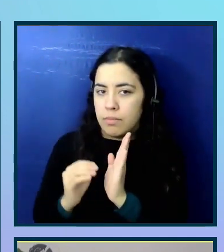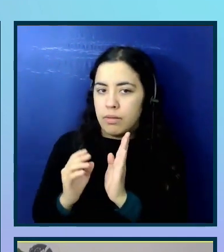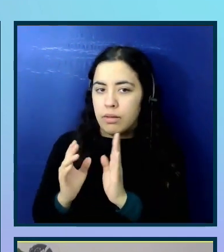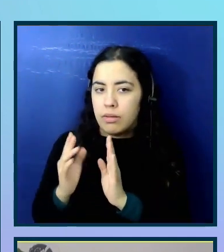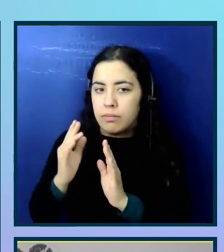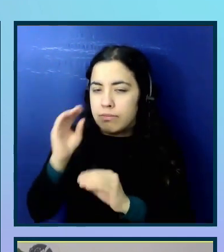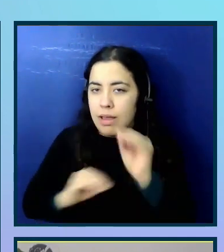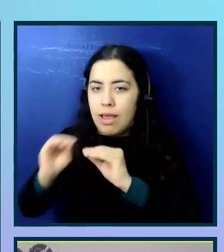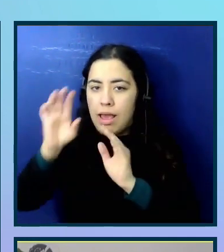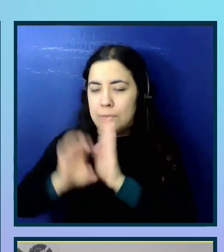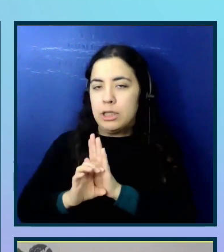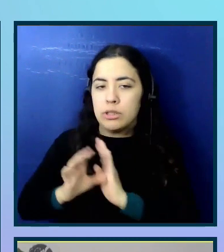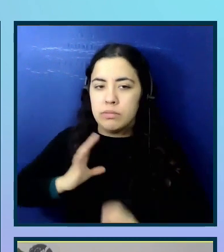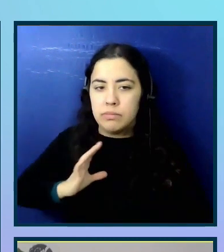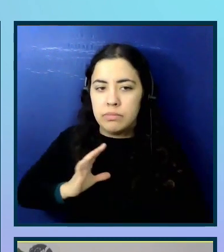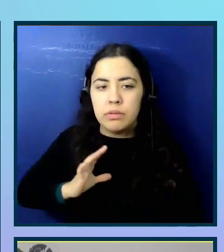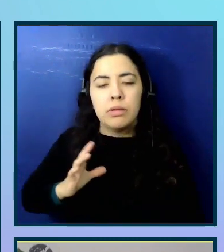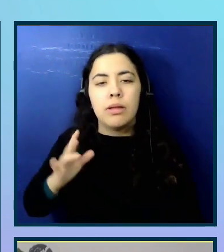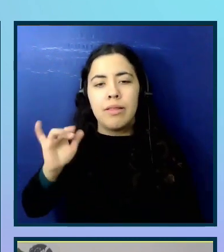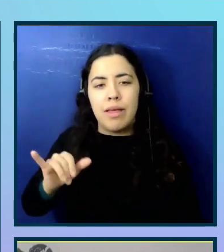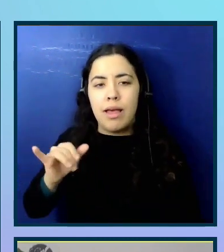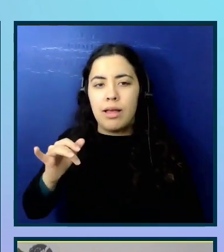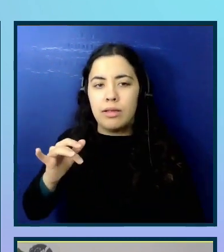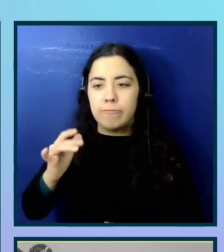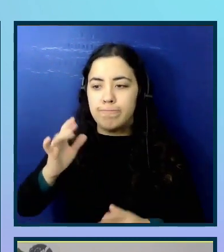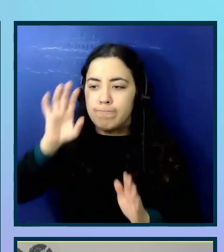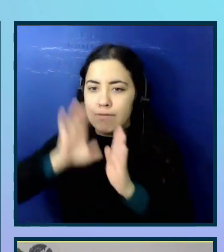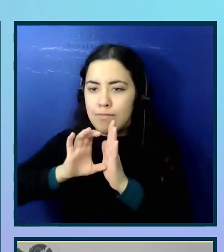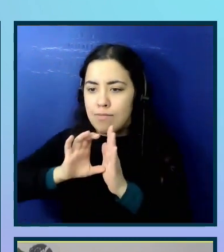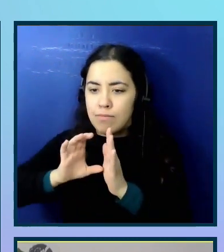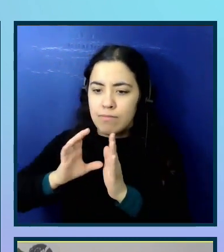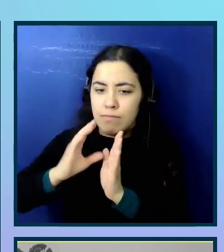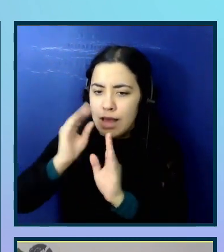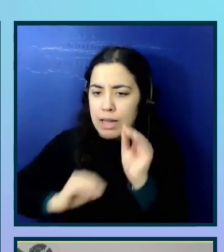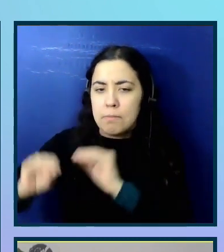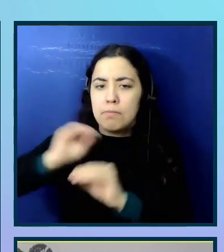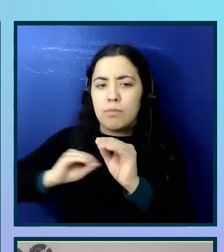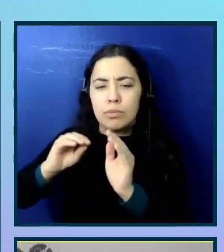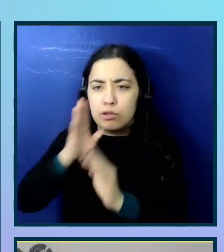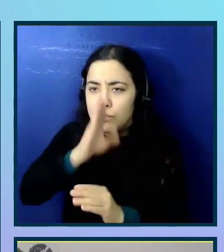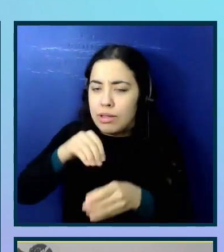So animation is often something that we build directly in the browser in collaboration with the dev team.